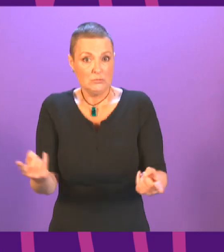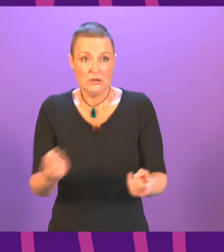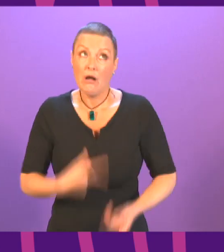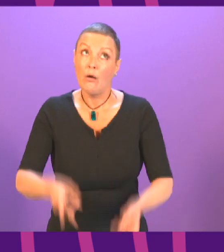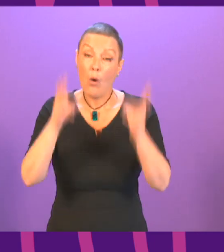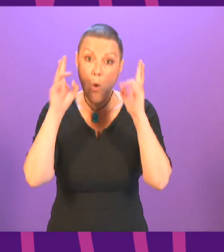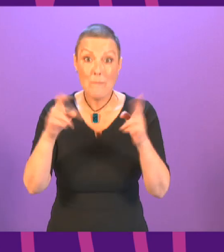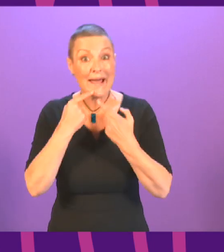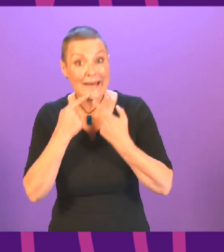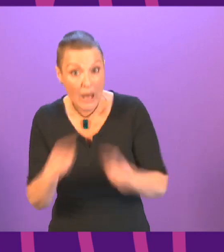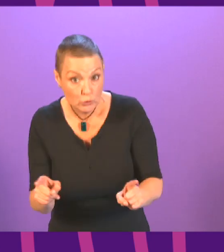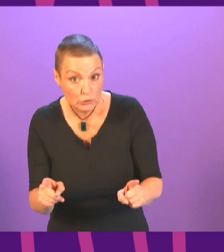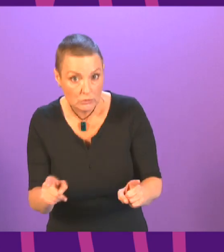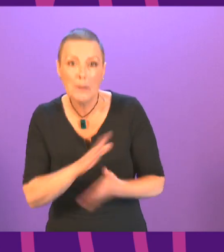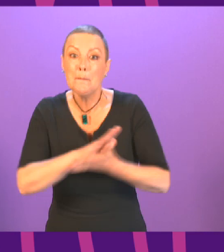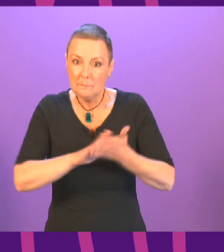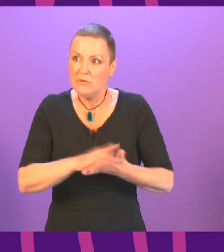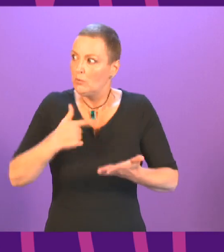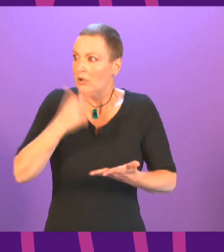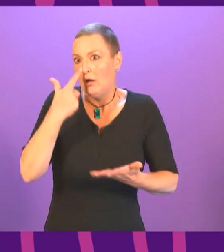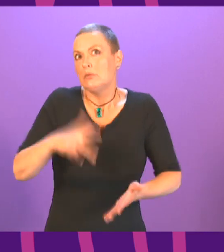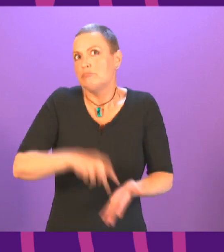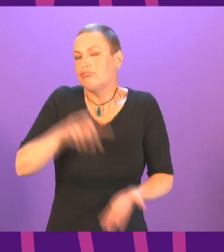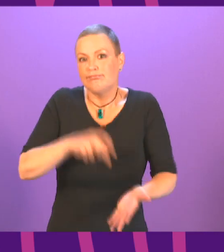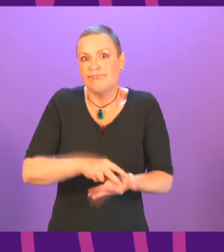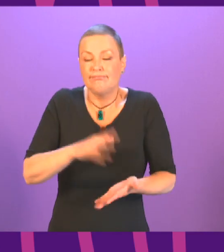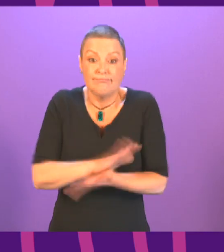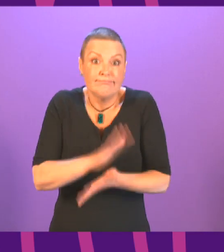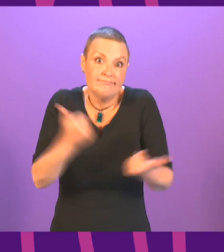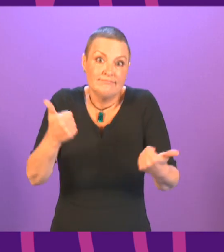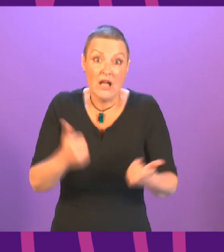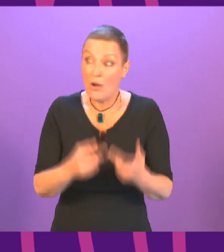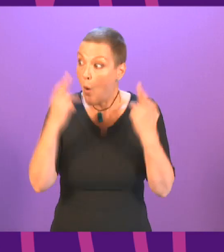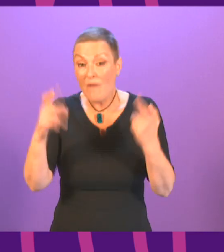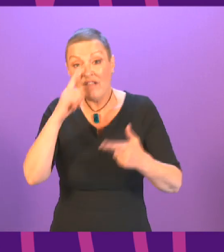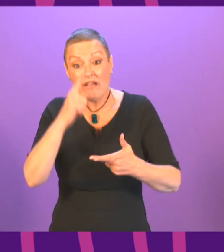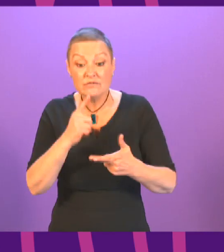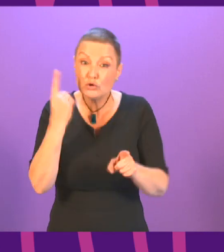although I hope that it will be one that we can unreservedly welcome—if it is about